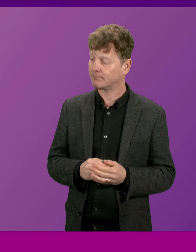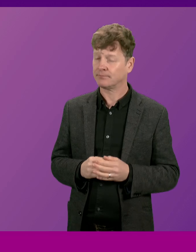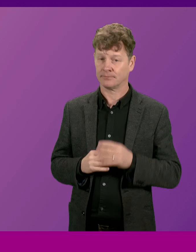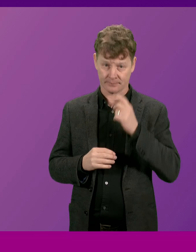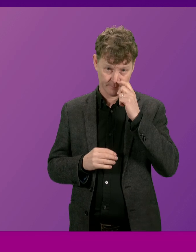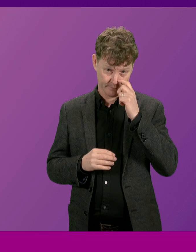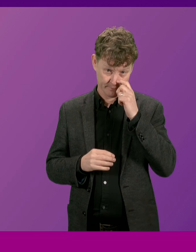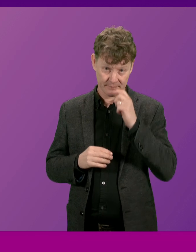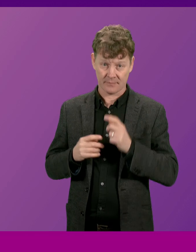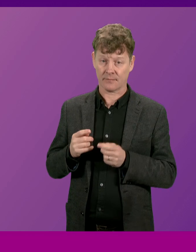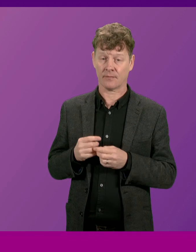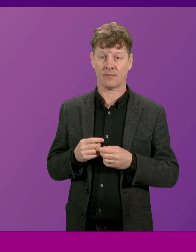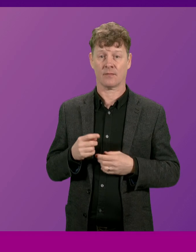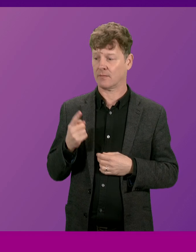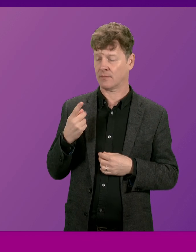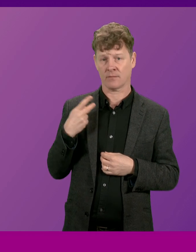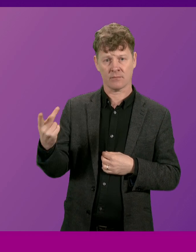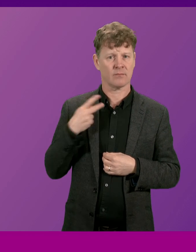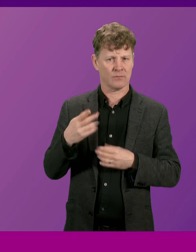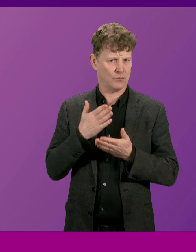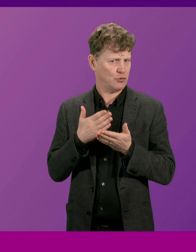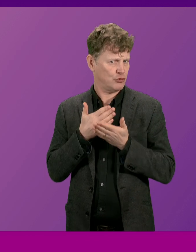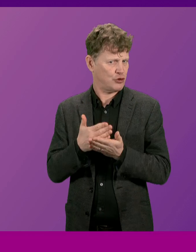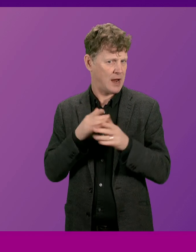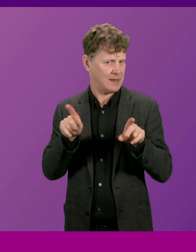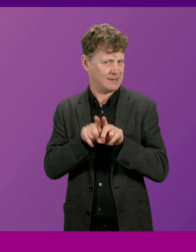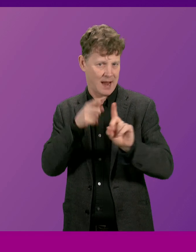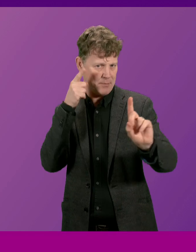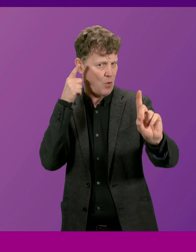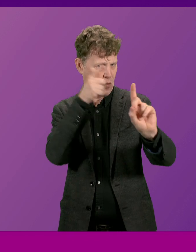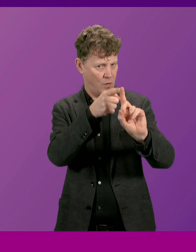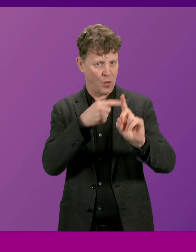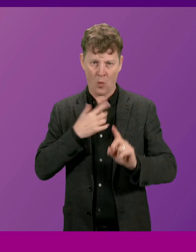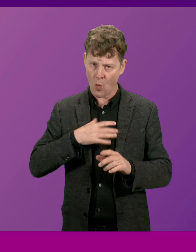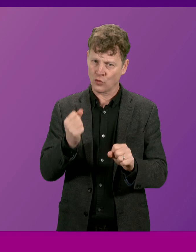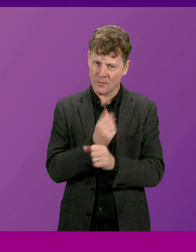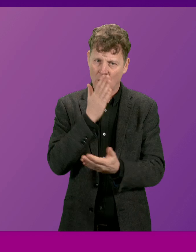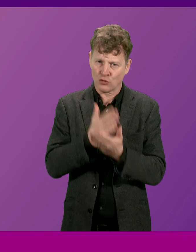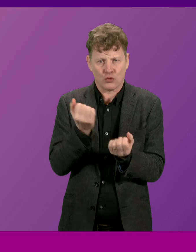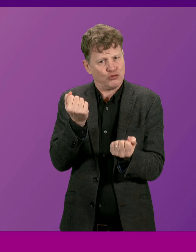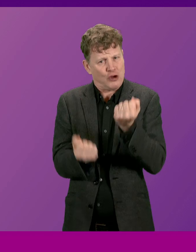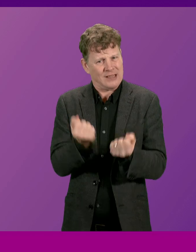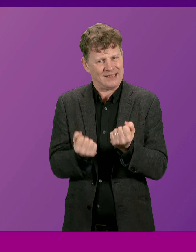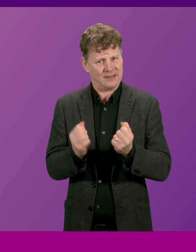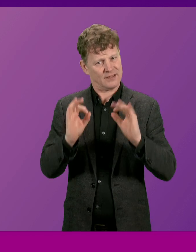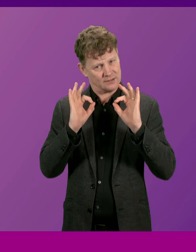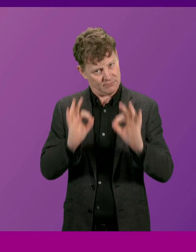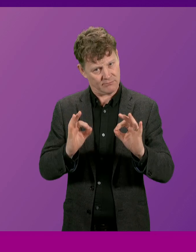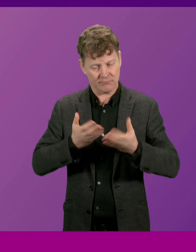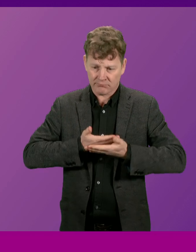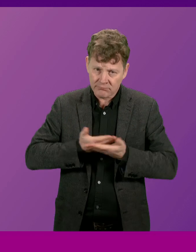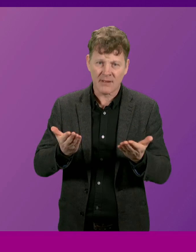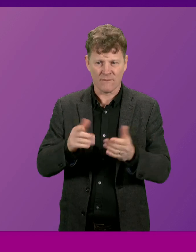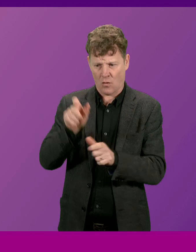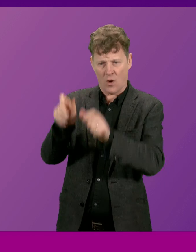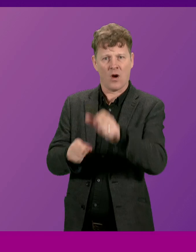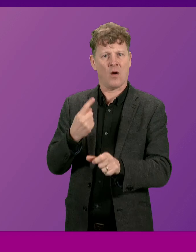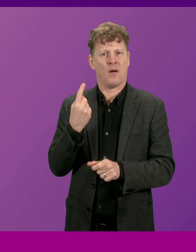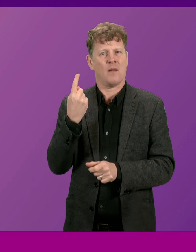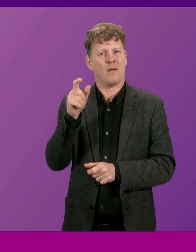I share Mr Findlay’s objective of ensuring that justice is done for individuals who suffer as a